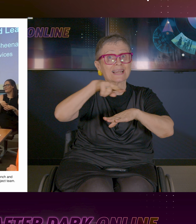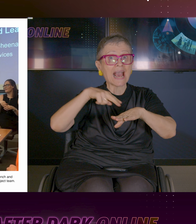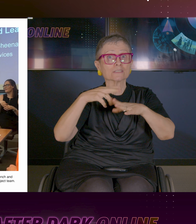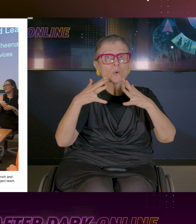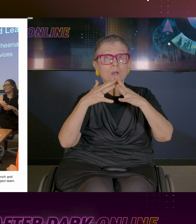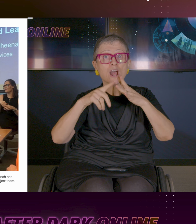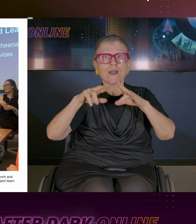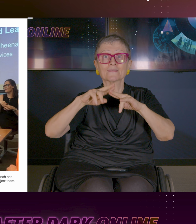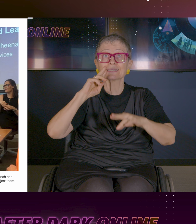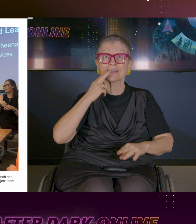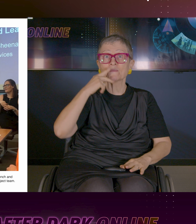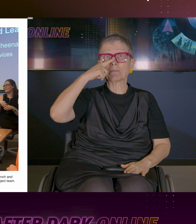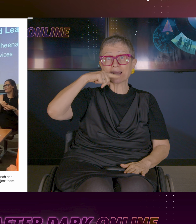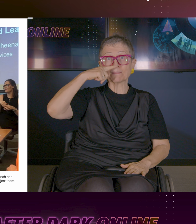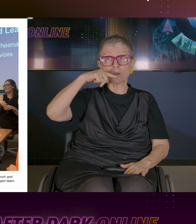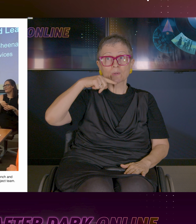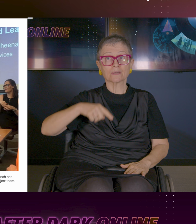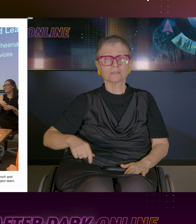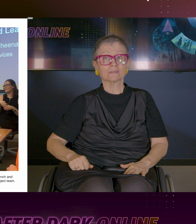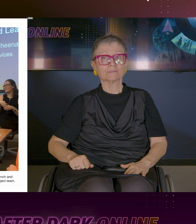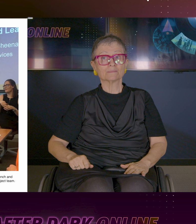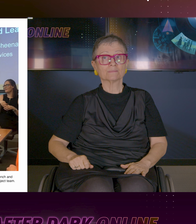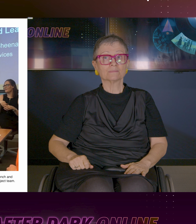and that's why I'm here in support of the national week of deaf people